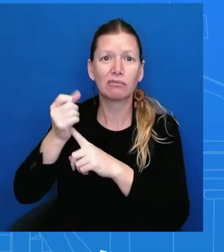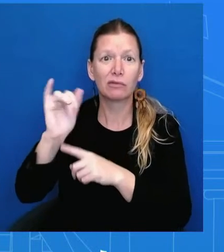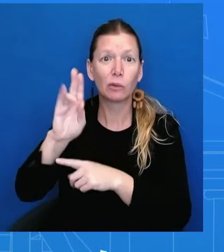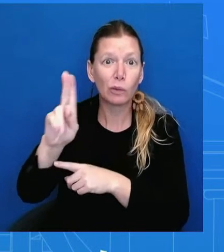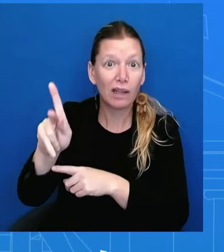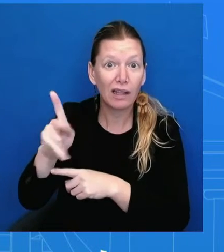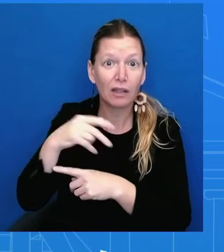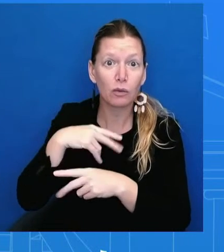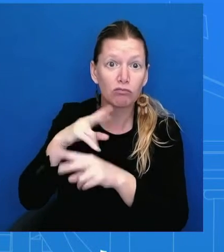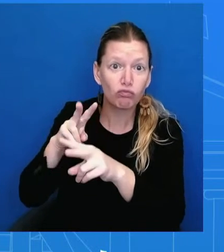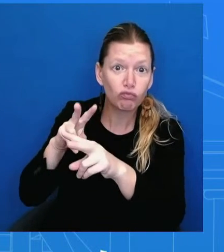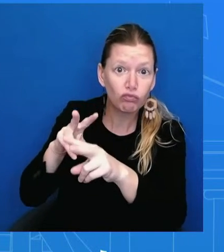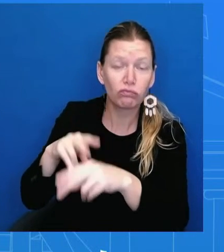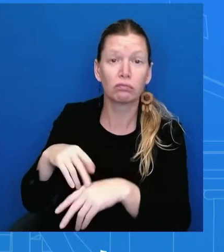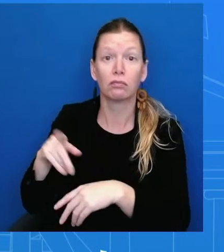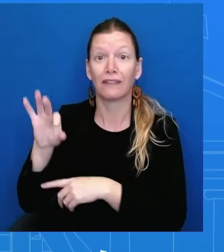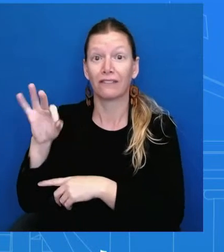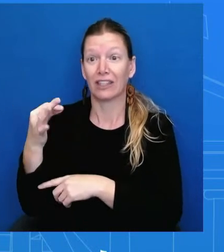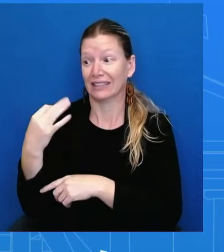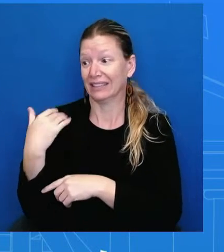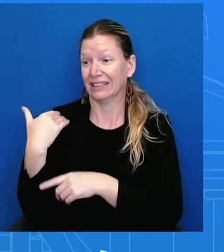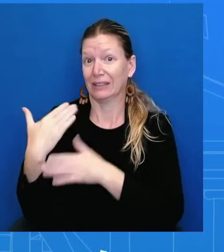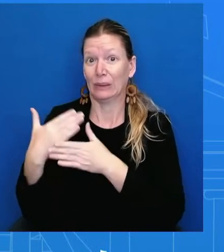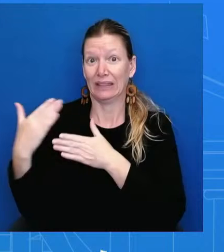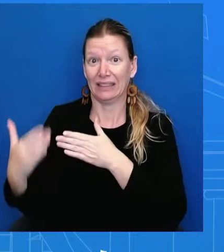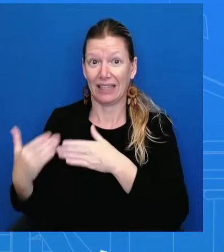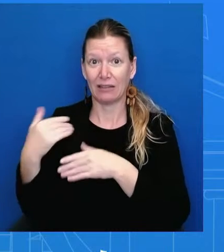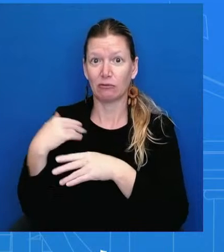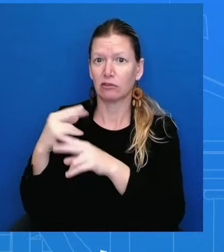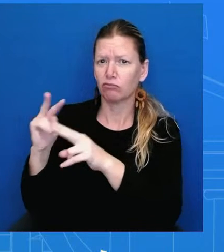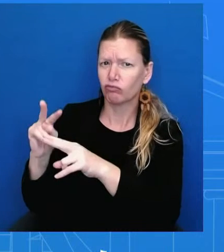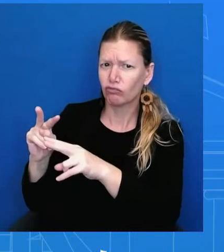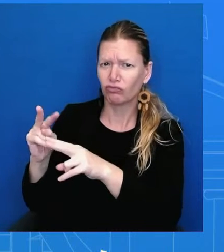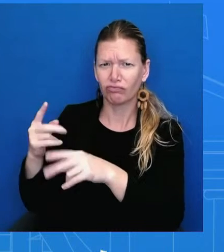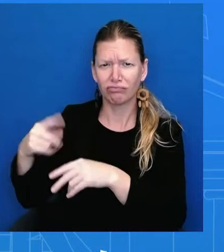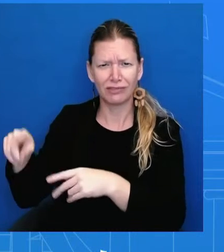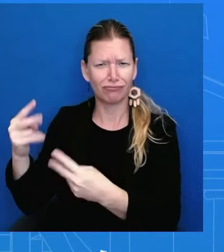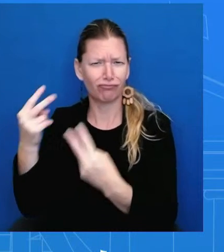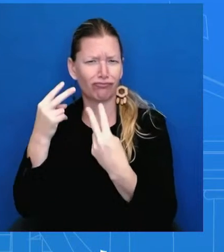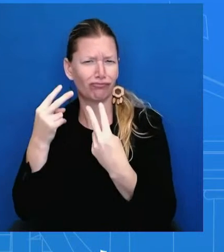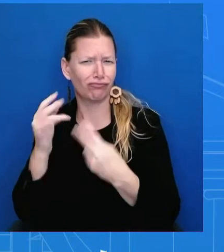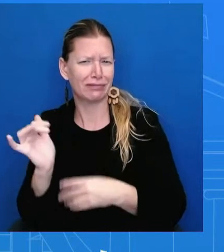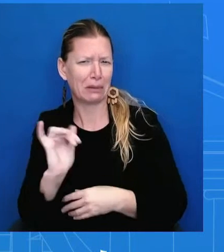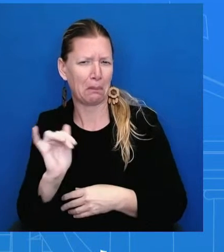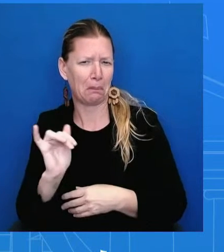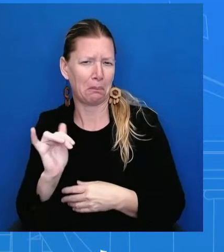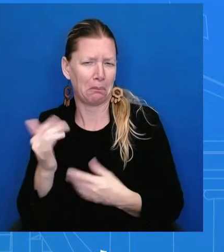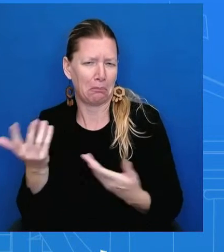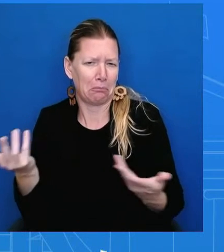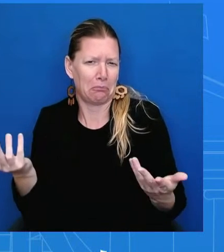and that they'll be watching our election with -- you know, with a lot of keen interest. We -- we certainly would expect that.